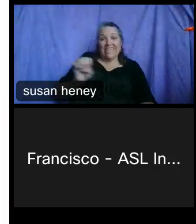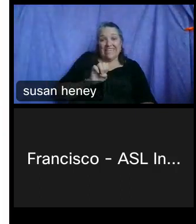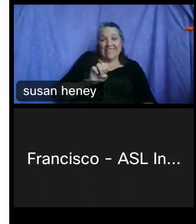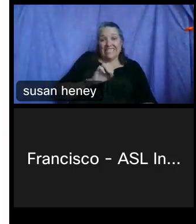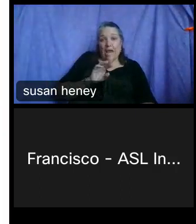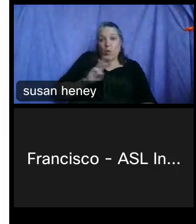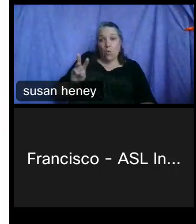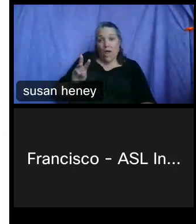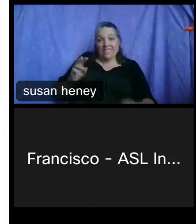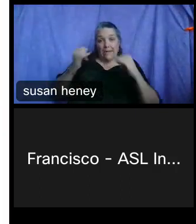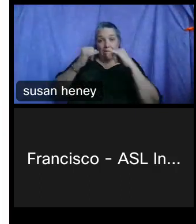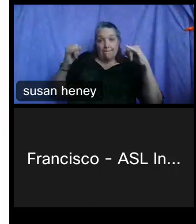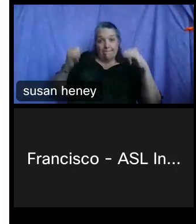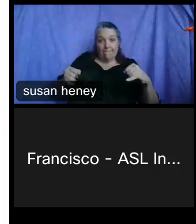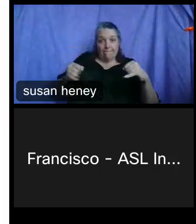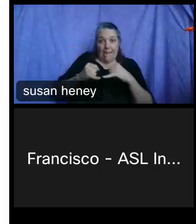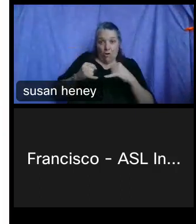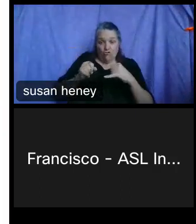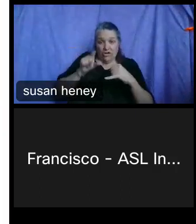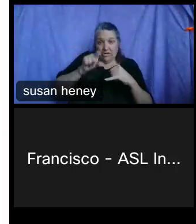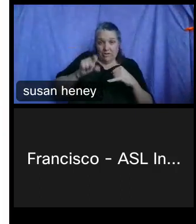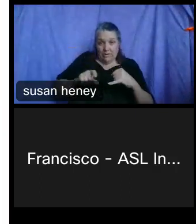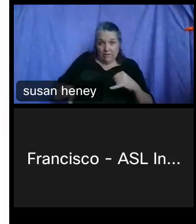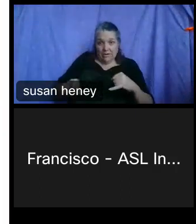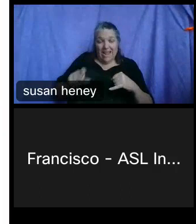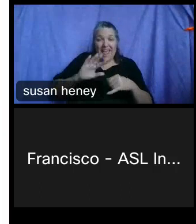Keep in mind that all of these different types of puzzle pieces that I'm about to explain,